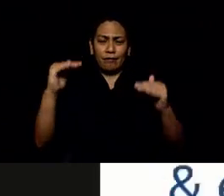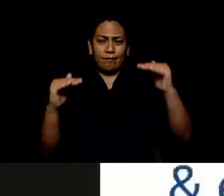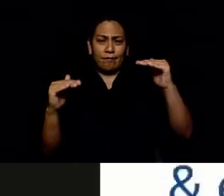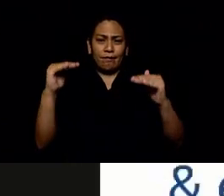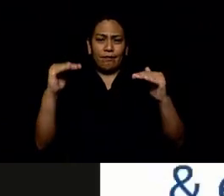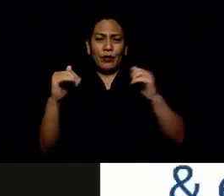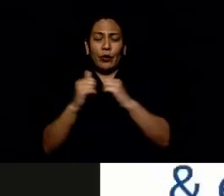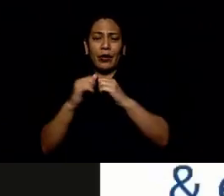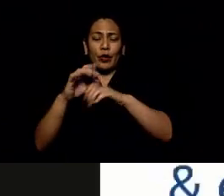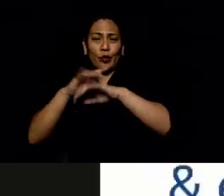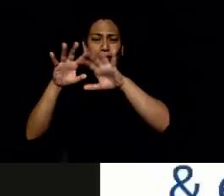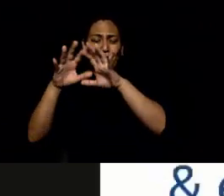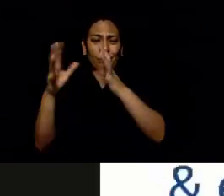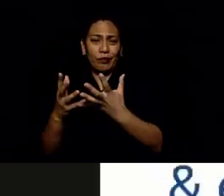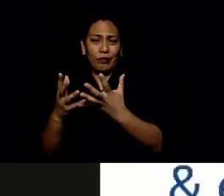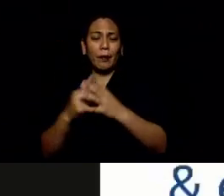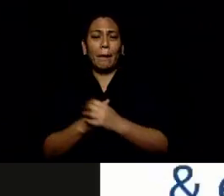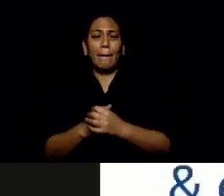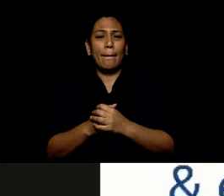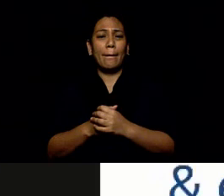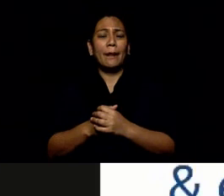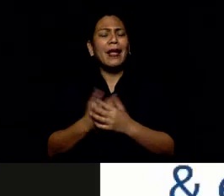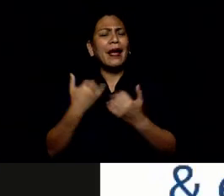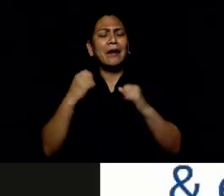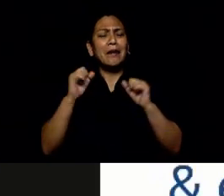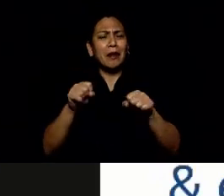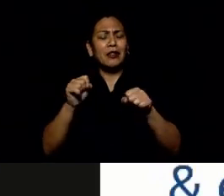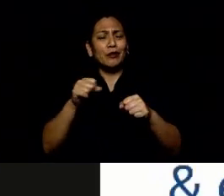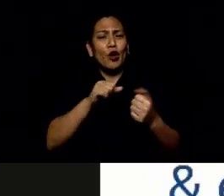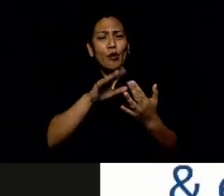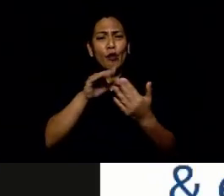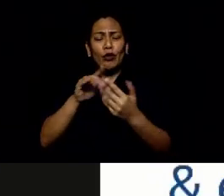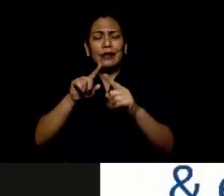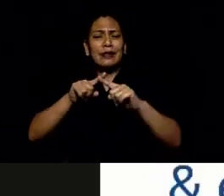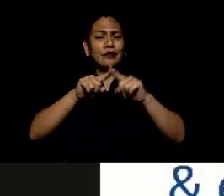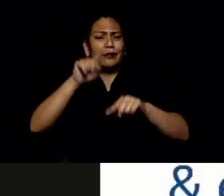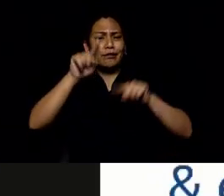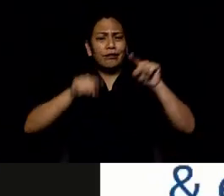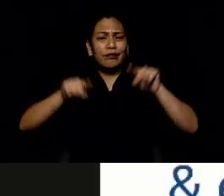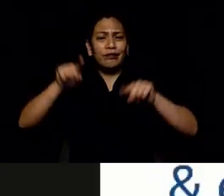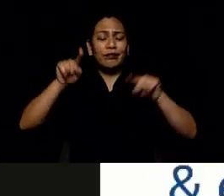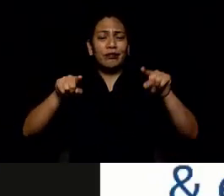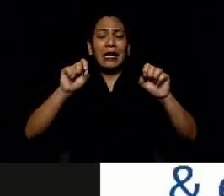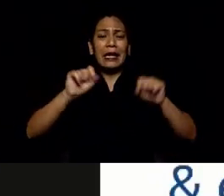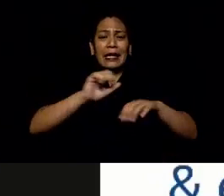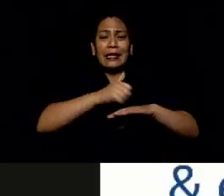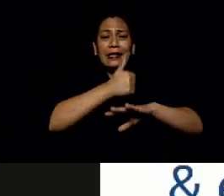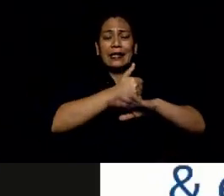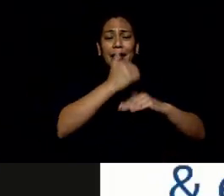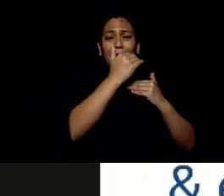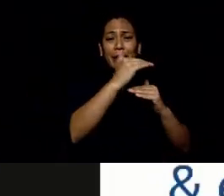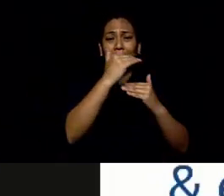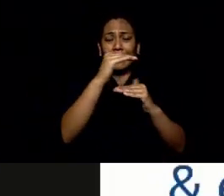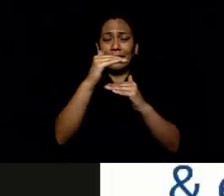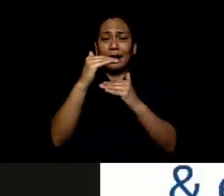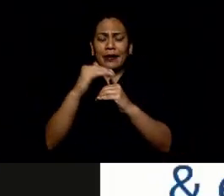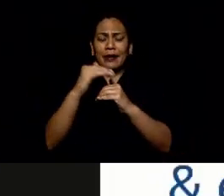That can be done by various ways. And that's putting limits on where the economy can happen and what kind of activities can happen.